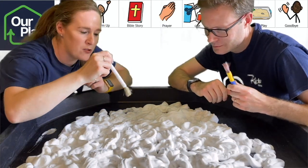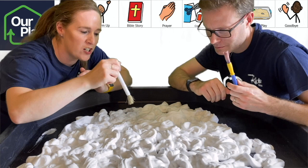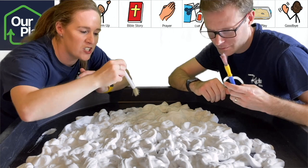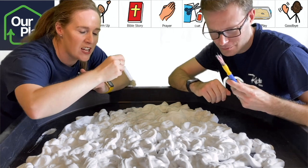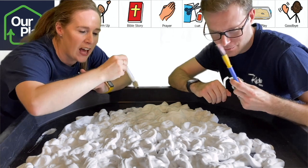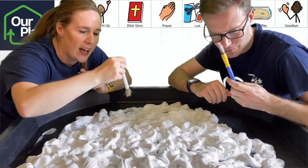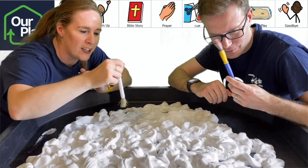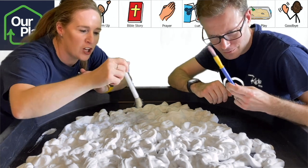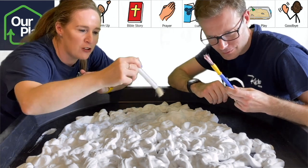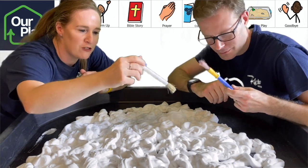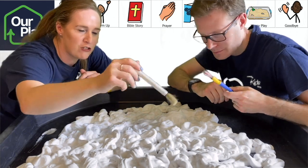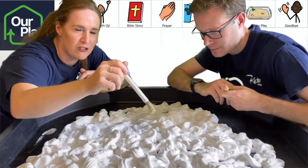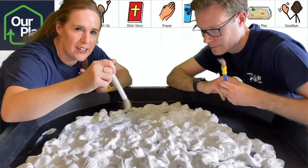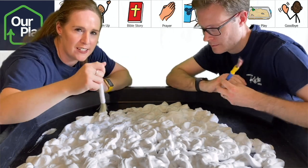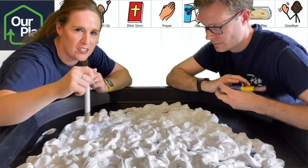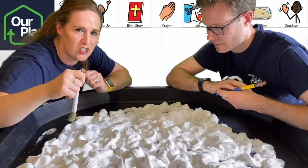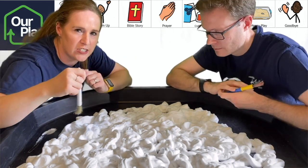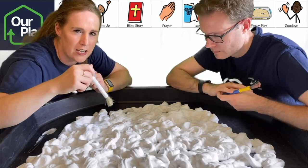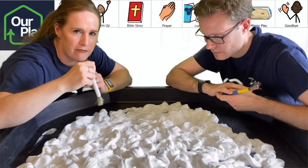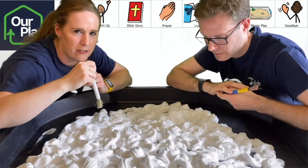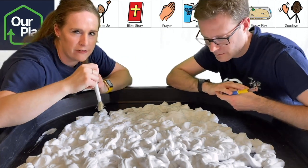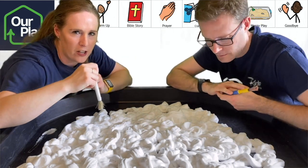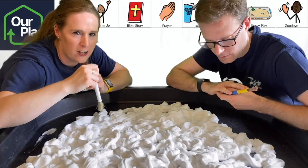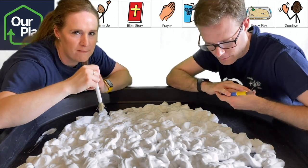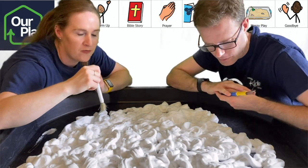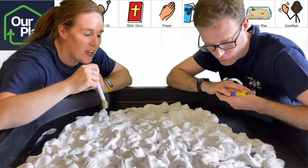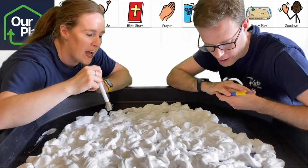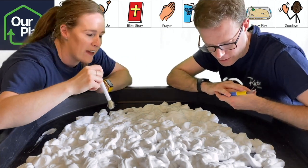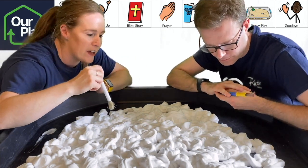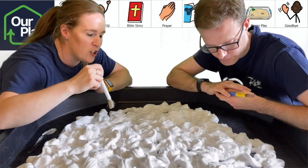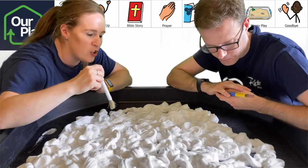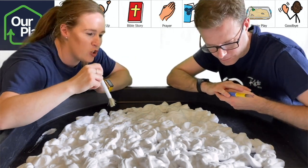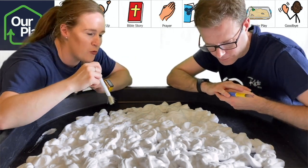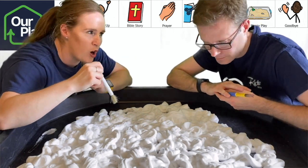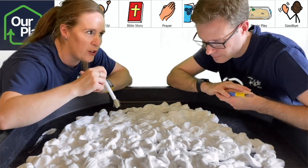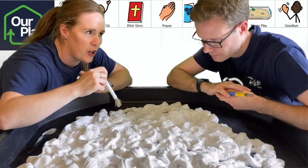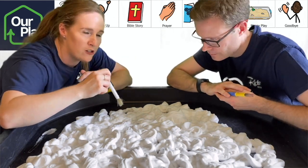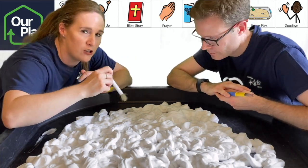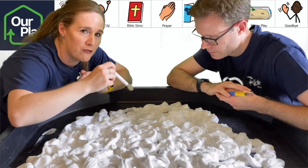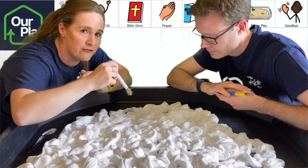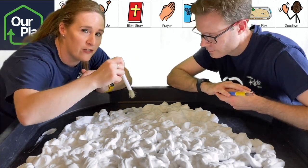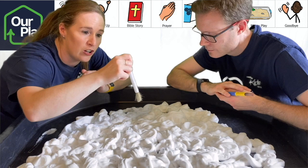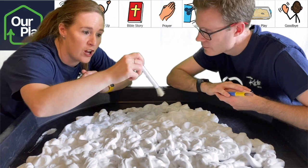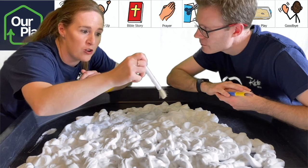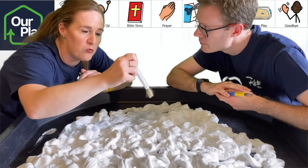and go through this shaving foam right and then you are going to follow what I